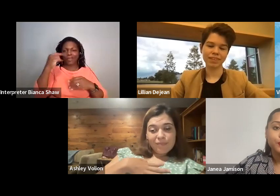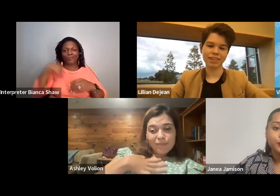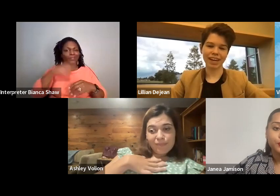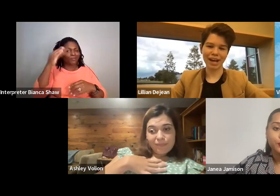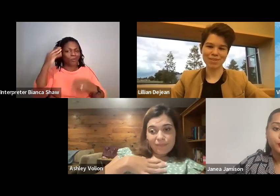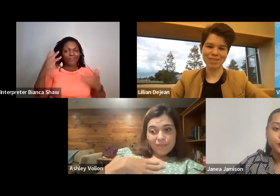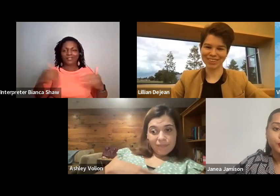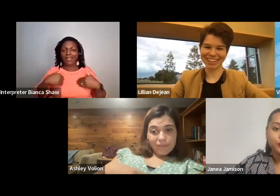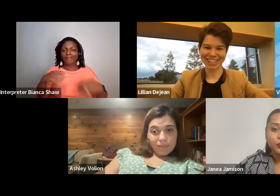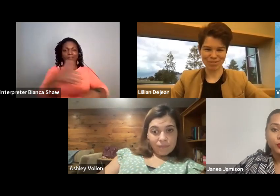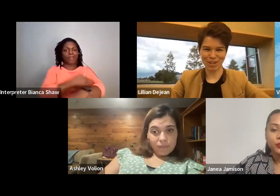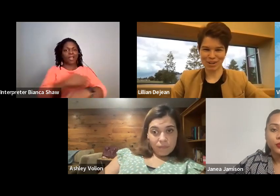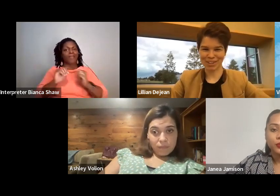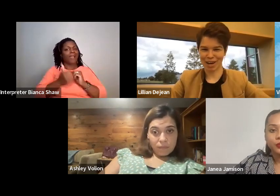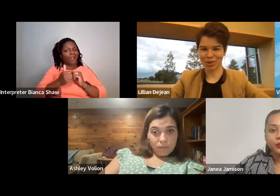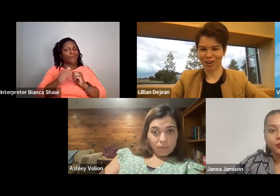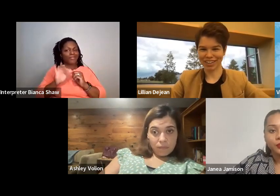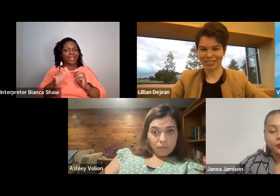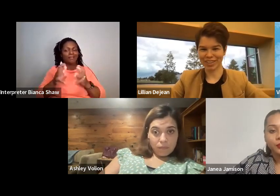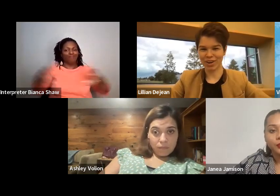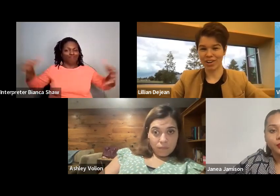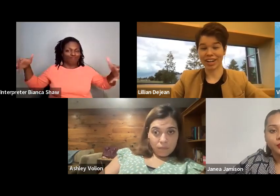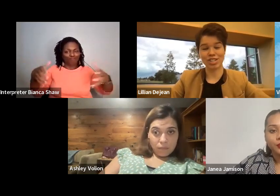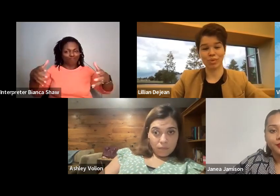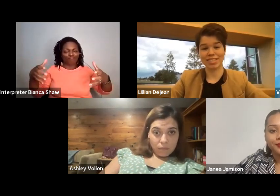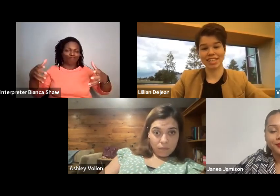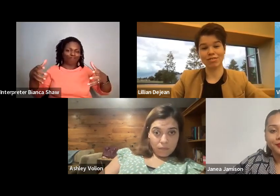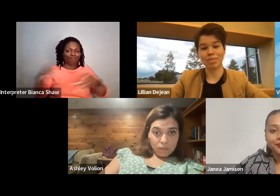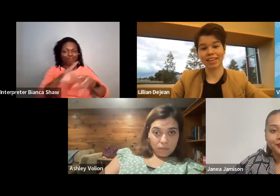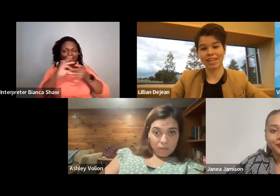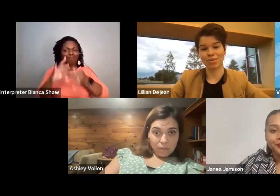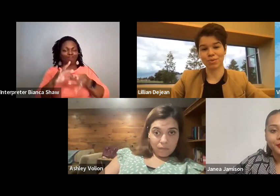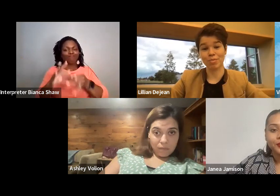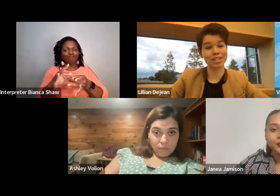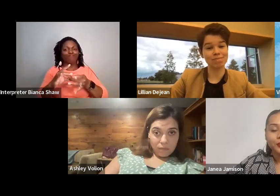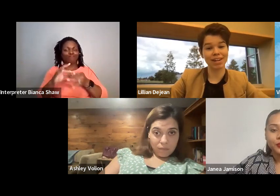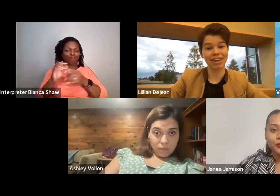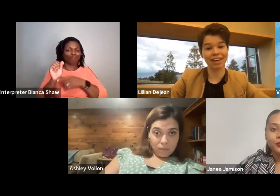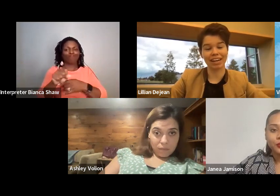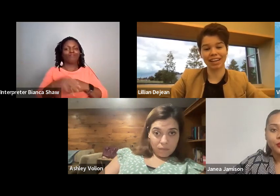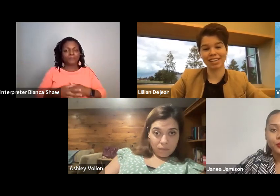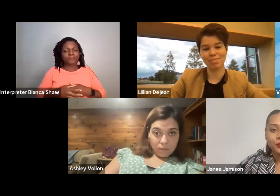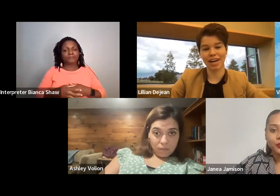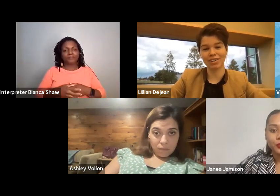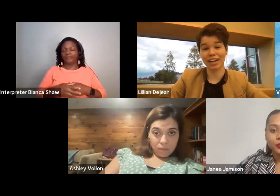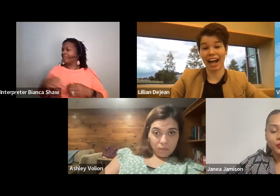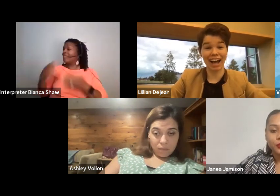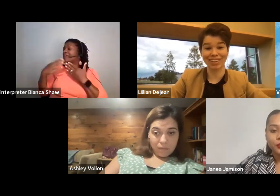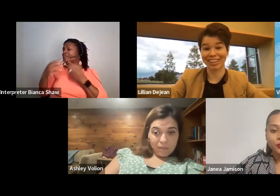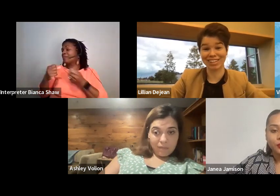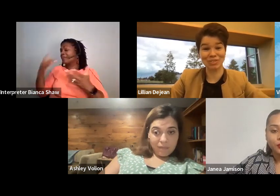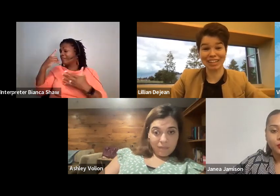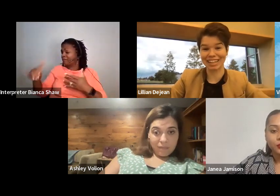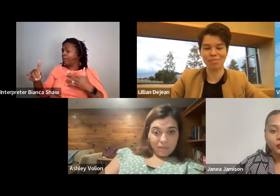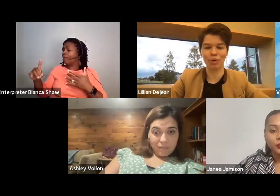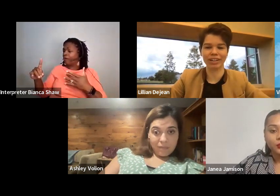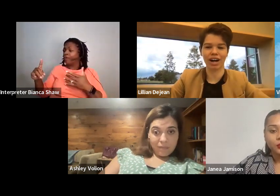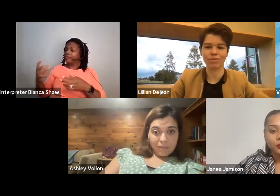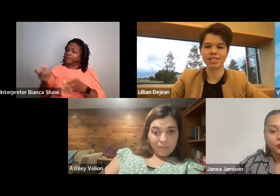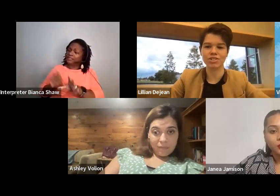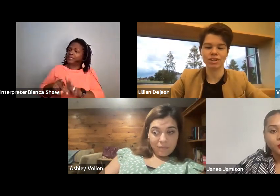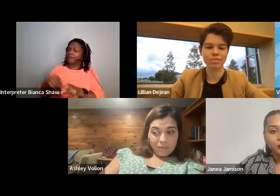Absolutely. It's been phenomenal working with you all. and I just went to give a big thank you for participating in this panel, and having this for you. important conversation.